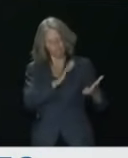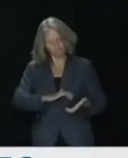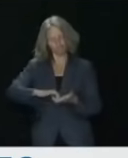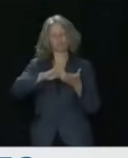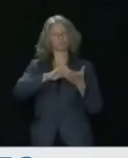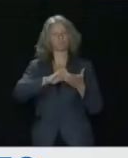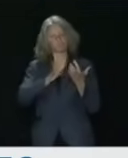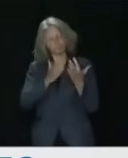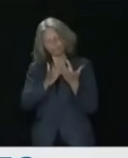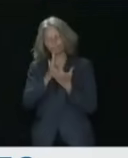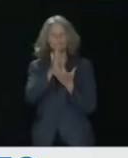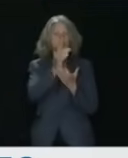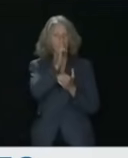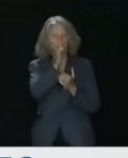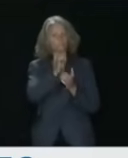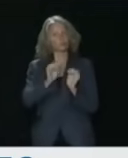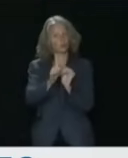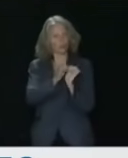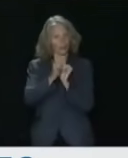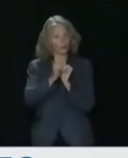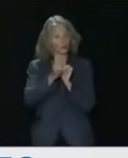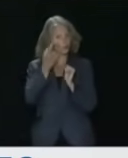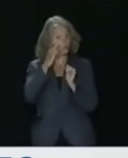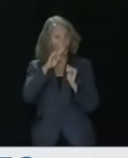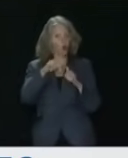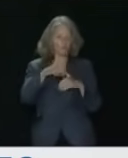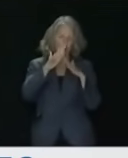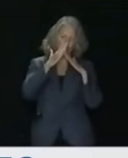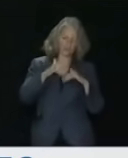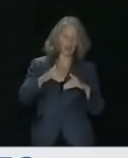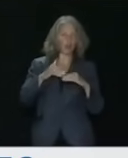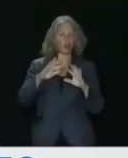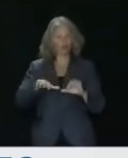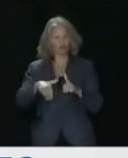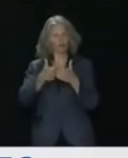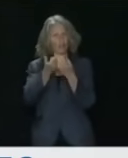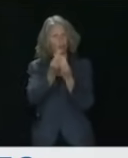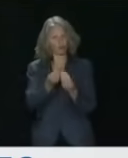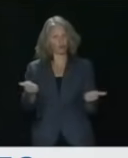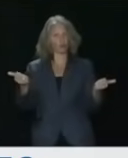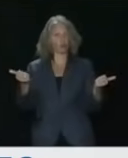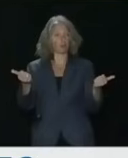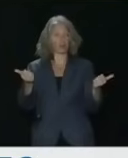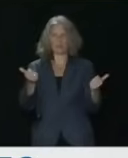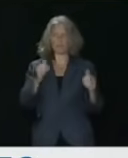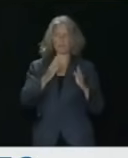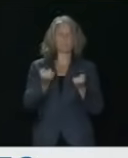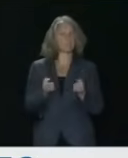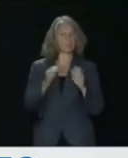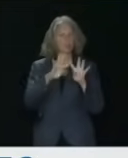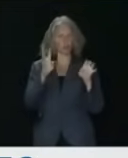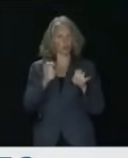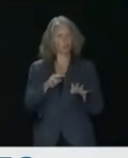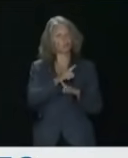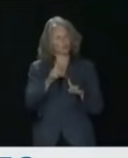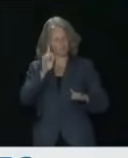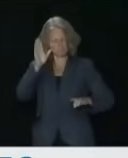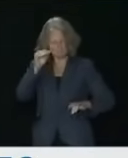CANADIANS HAVE WORKED TOGETHER TO GET THROUGH THE HARDEST PARTS, OVERCOME THE CHALLENGES,